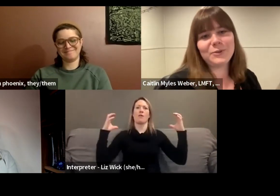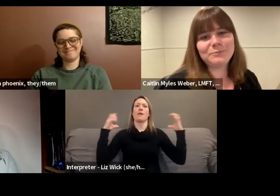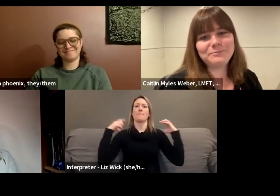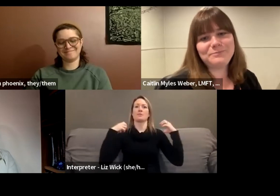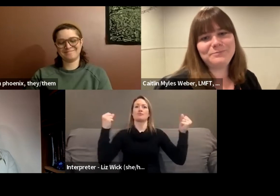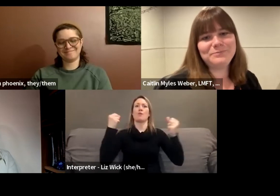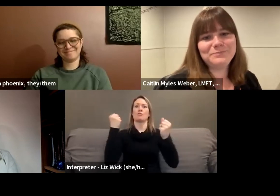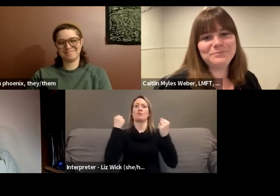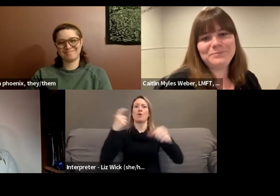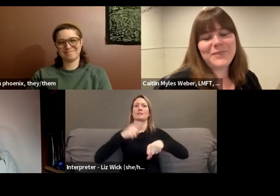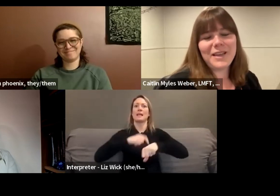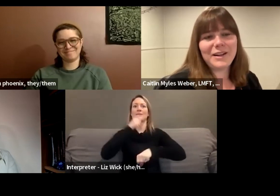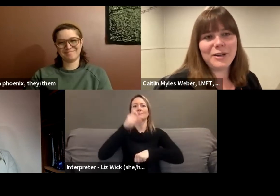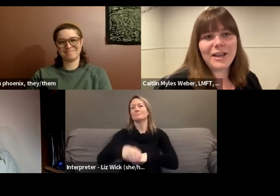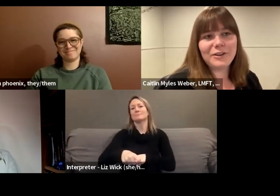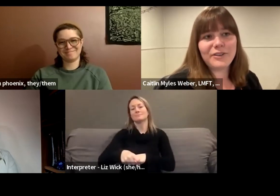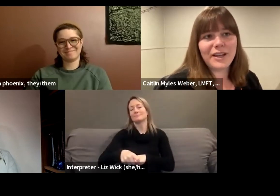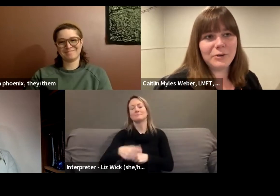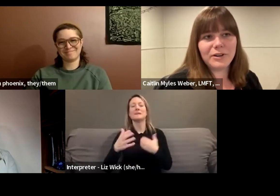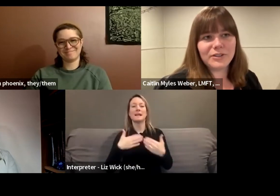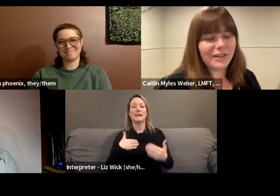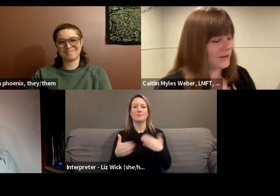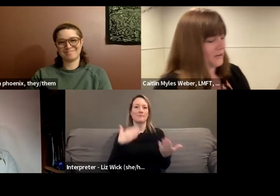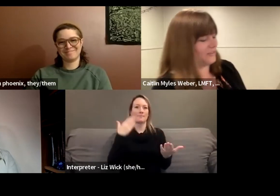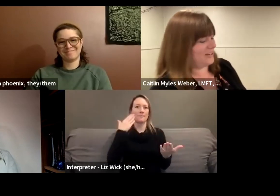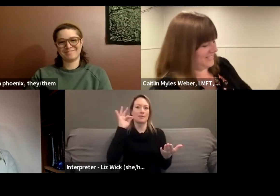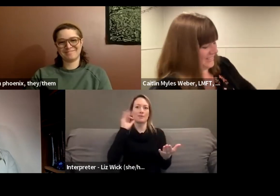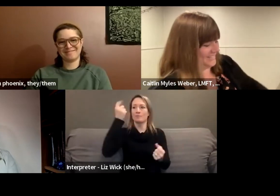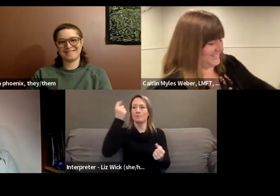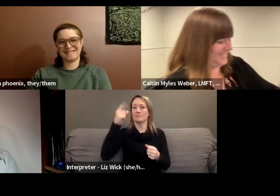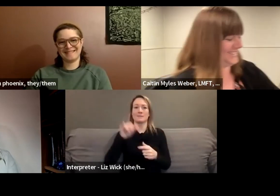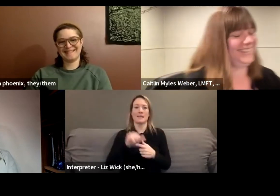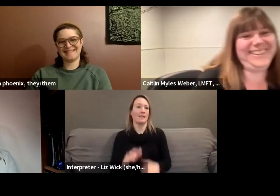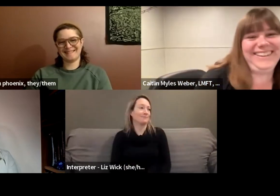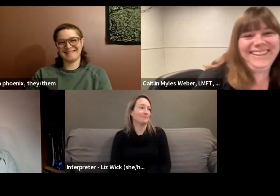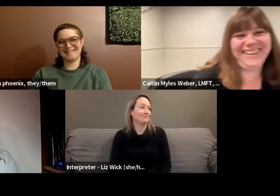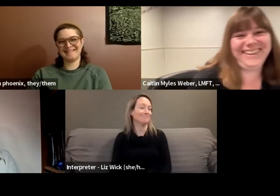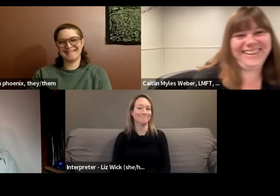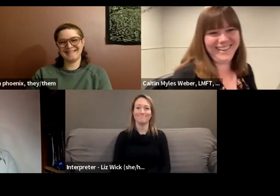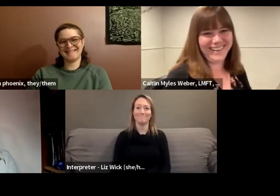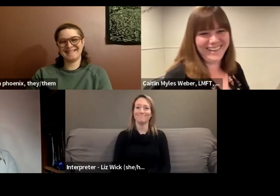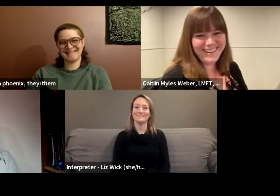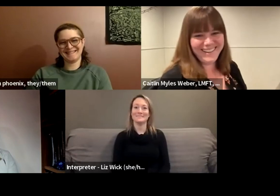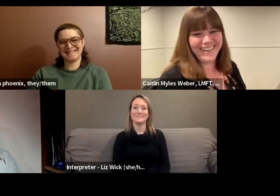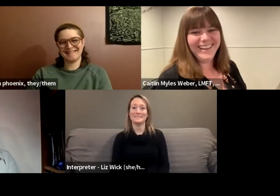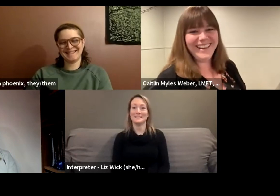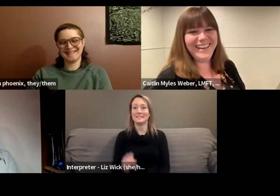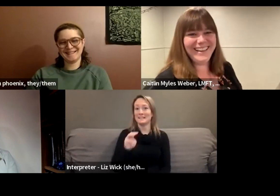So anyway, I don't know if anyone understands. We're all gonna go look it up now, right?